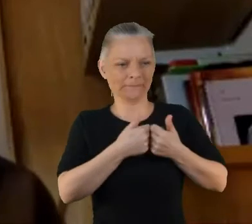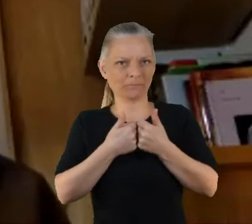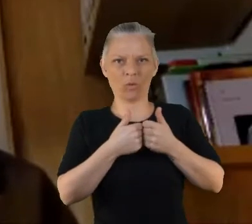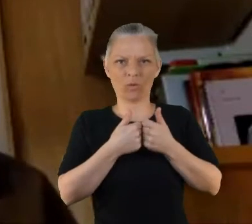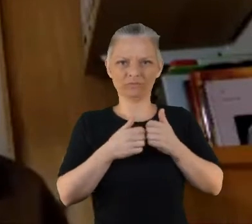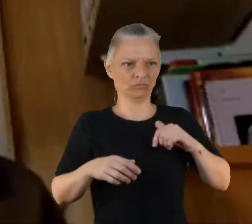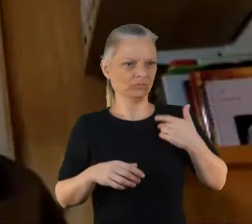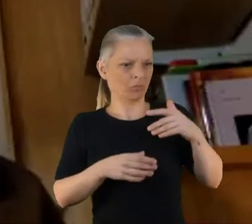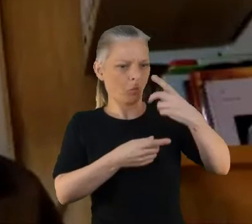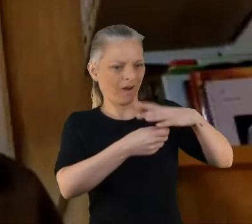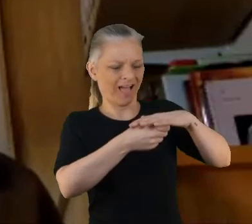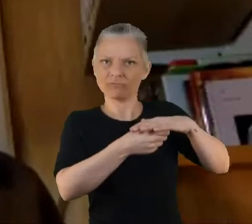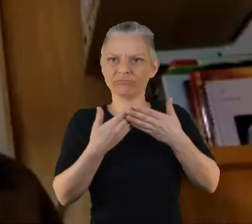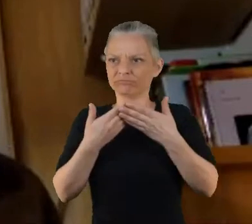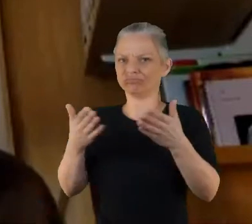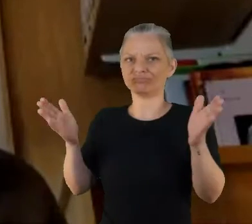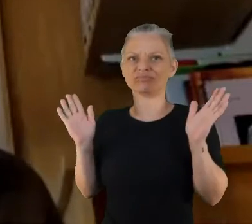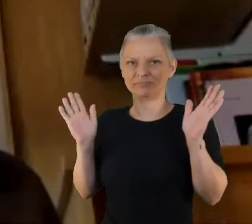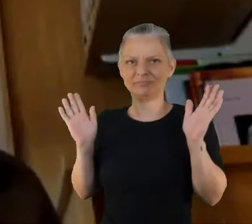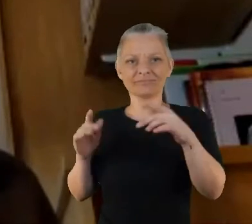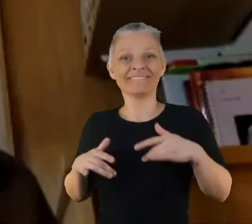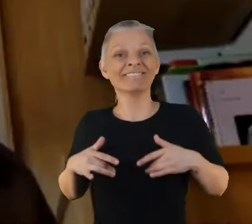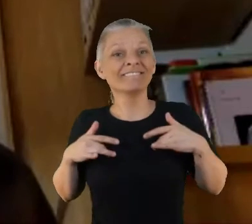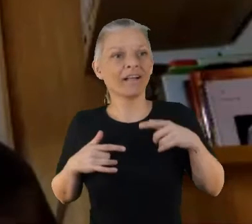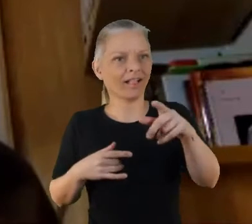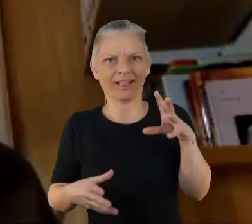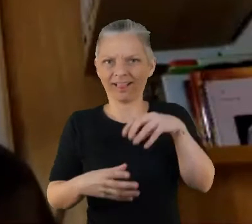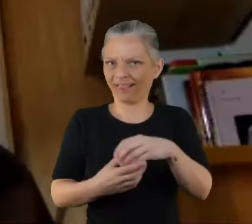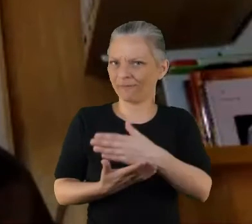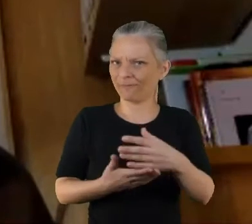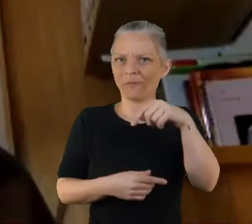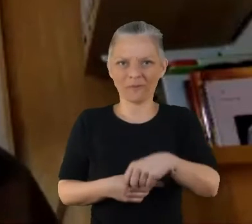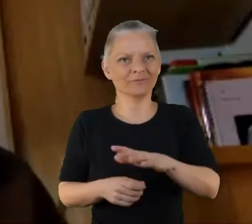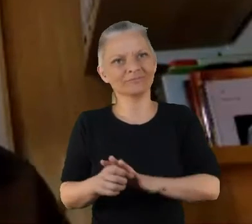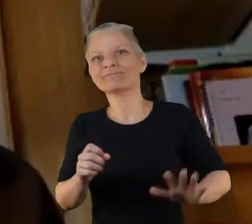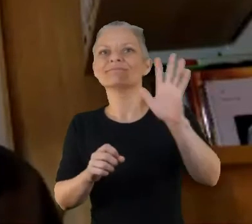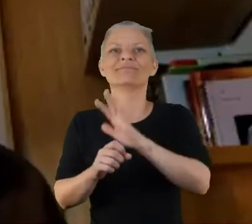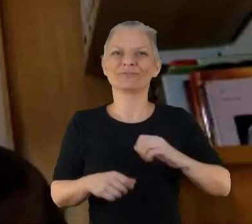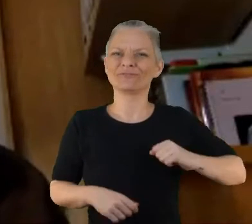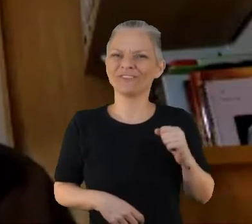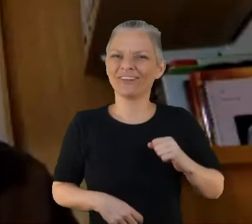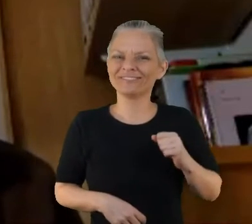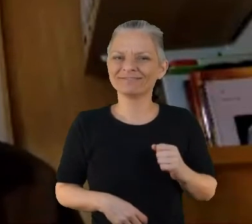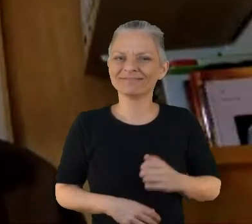and kind of improve the peer facilitation that we have. And it’s also an opportunity to bring other